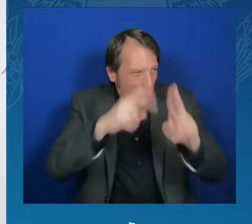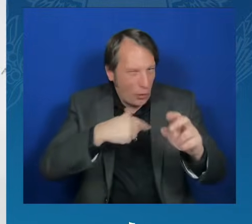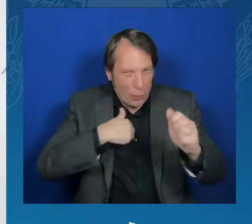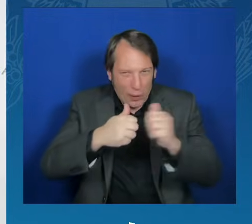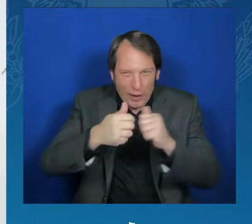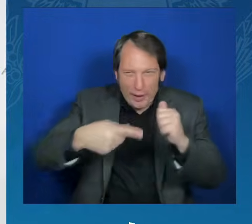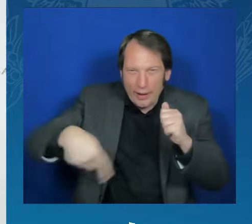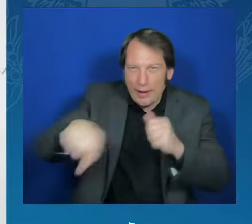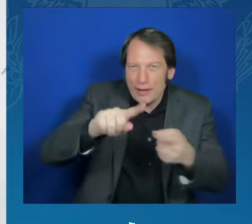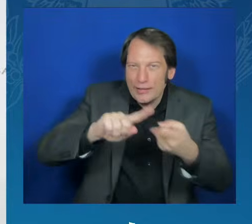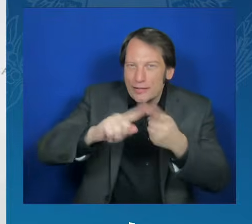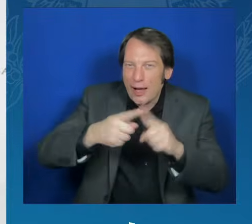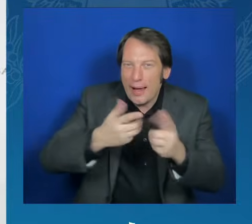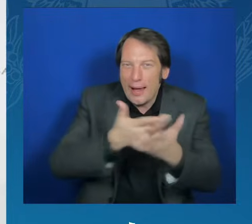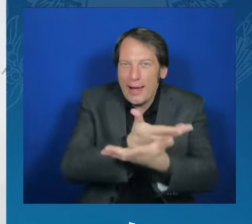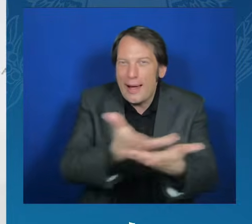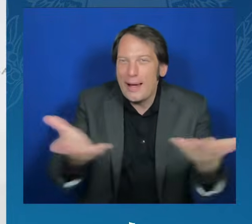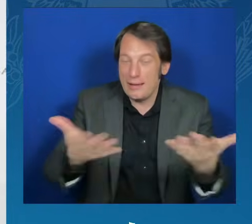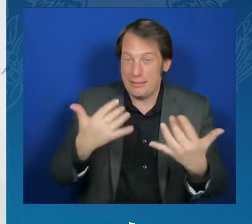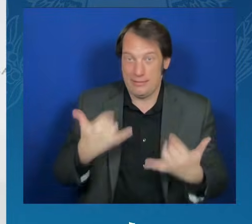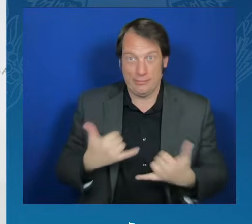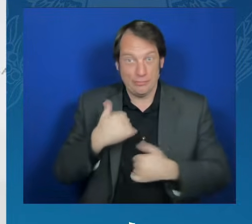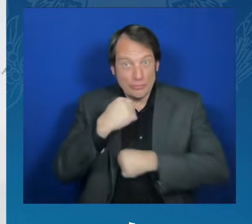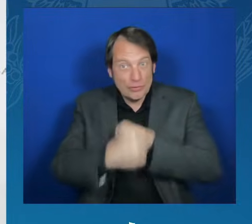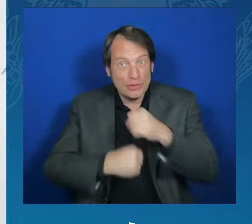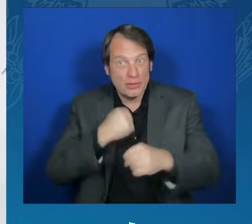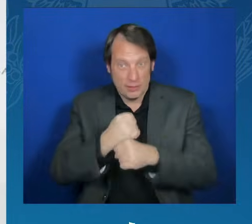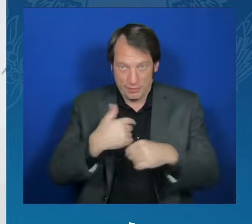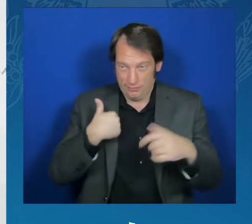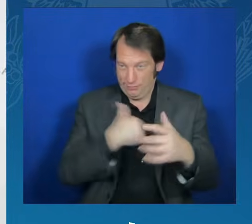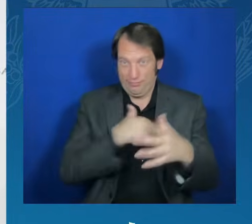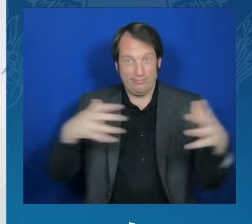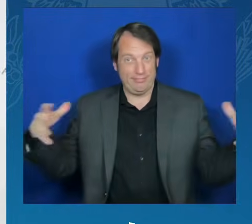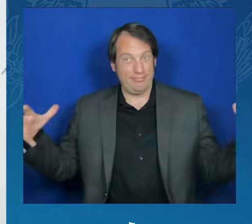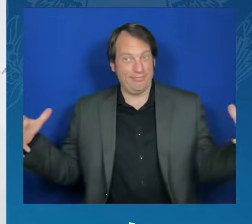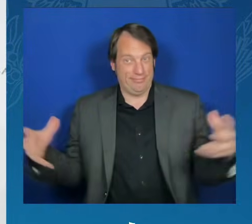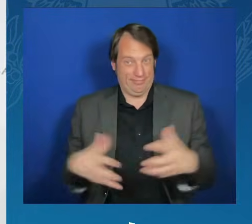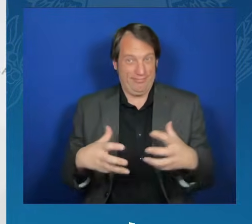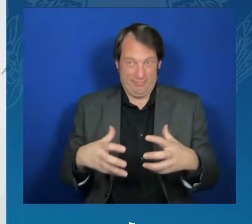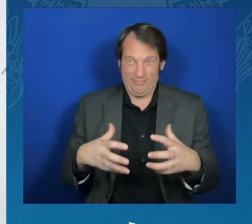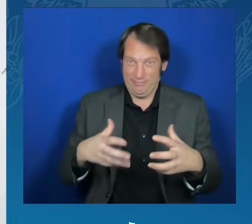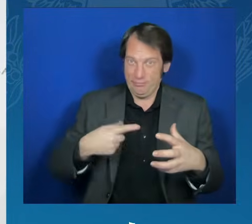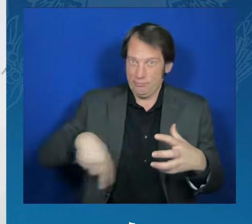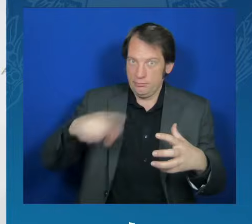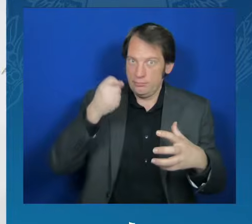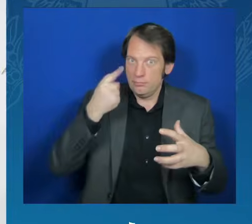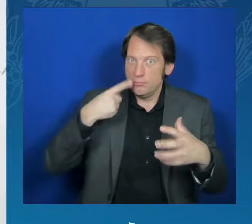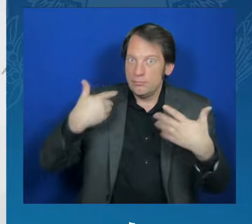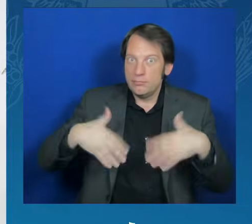This year, we gather amid an increased instability and conflict in the Middle East.